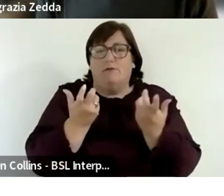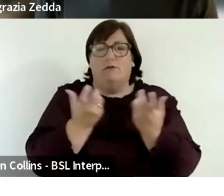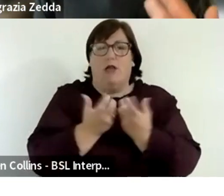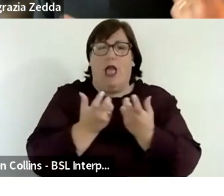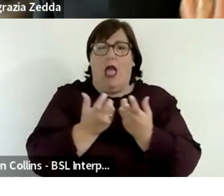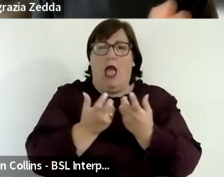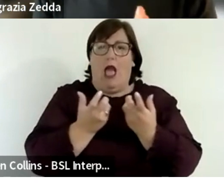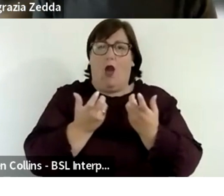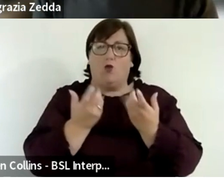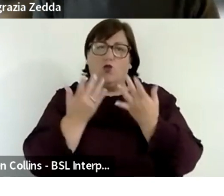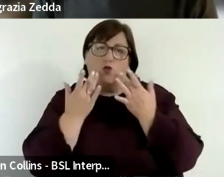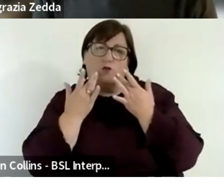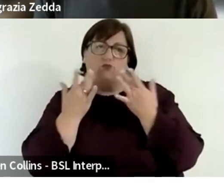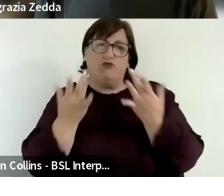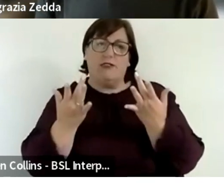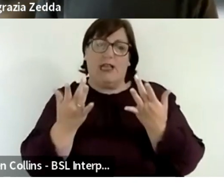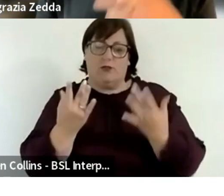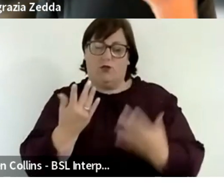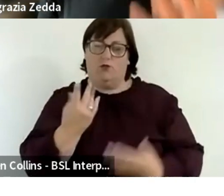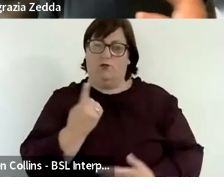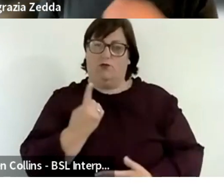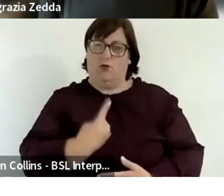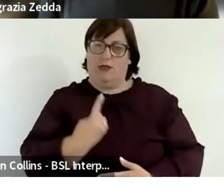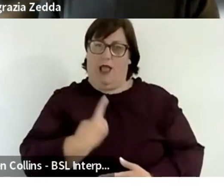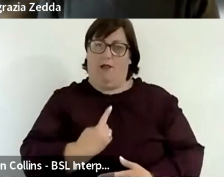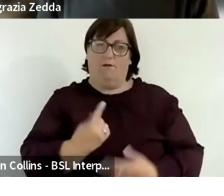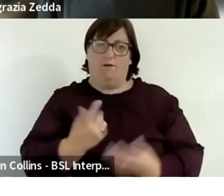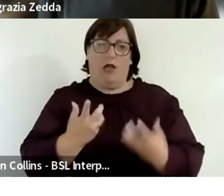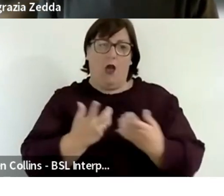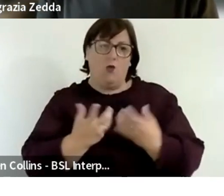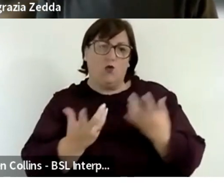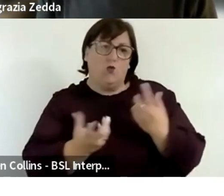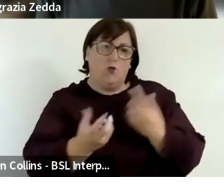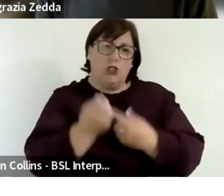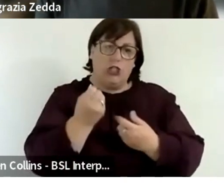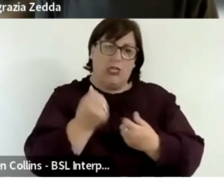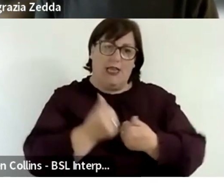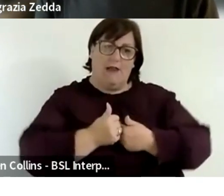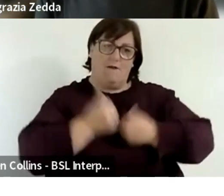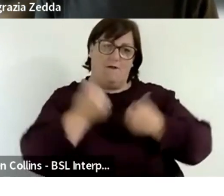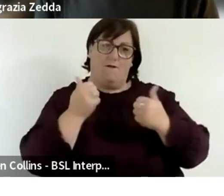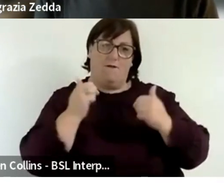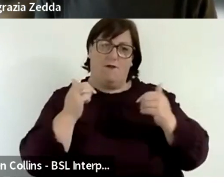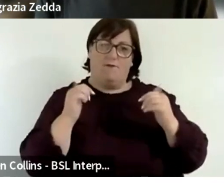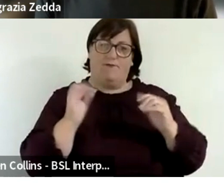how to do best at interviews, it's all on the website under the section, "help with your application".